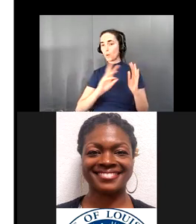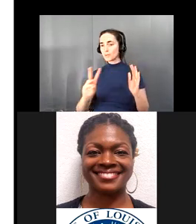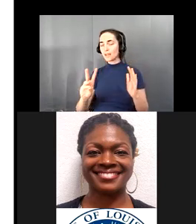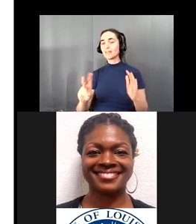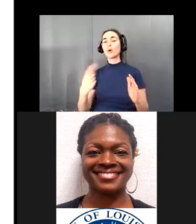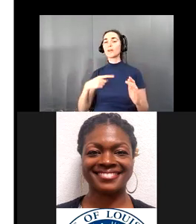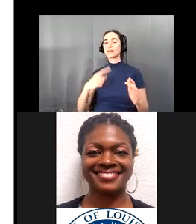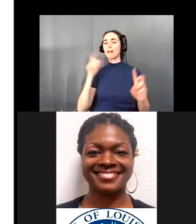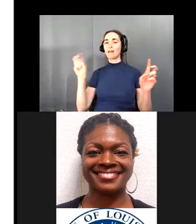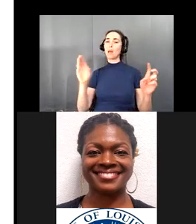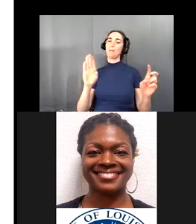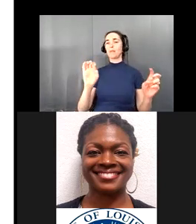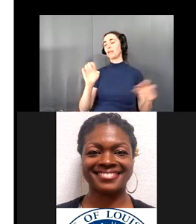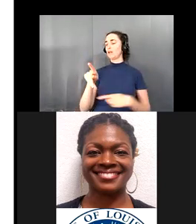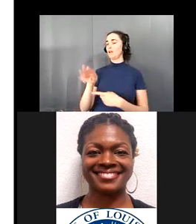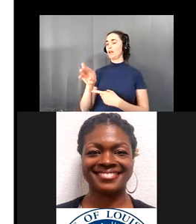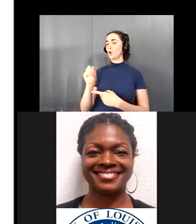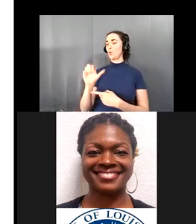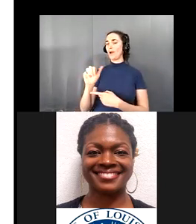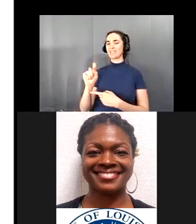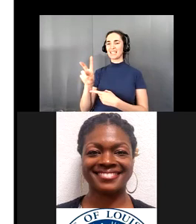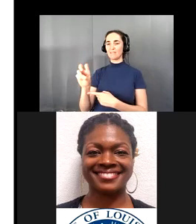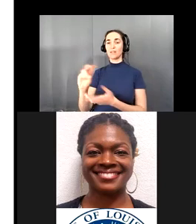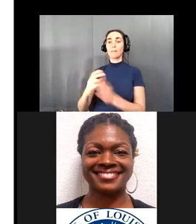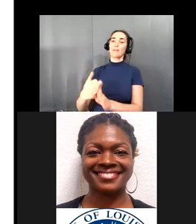16:25:58 Get out there and get to know the people that are serving you and hopefully